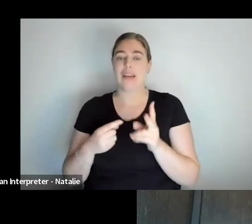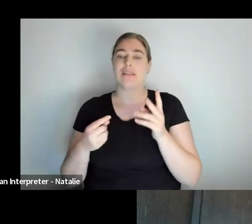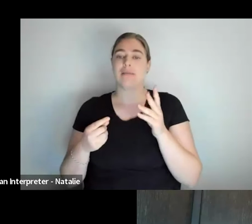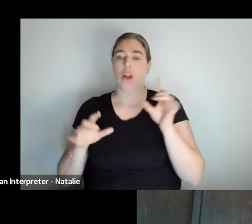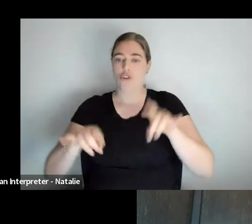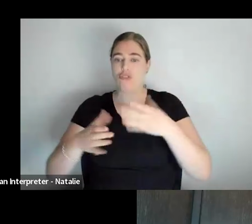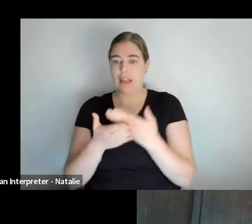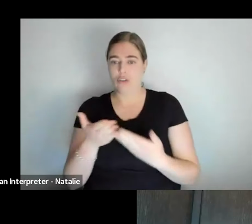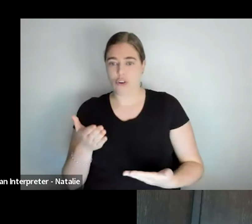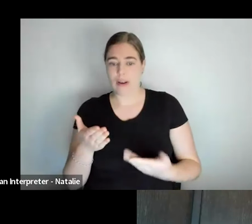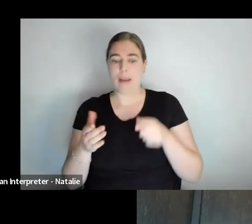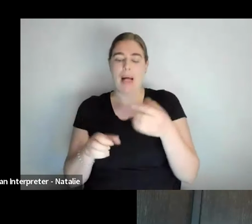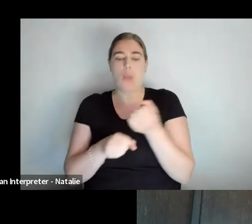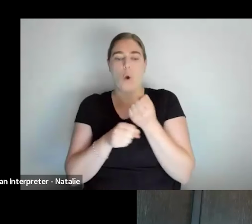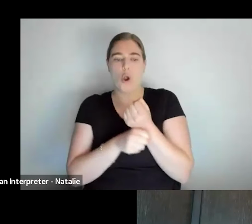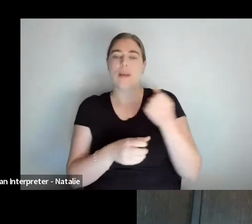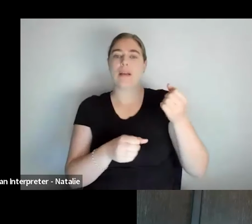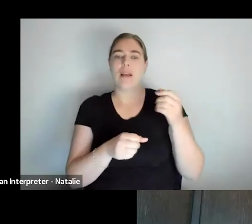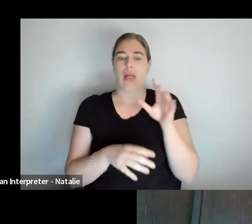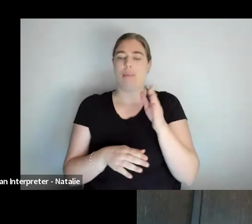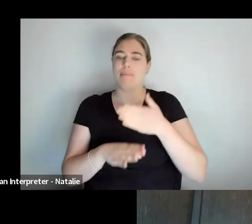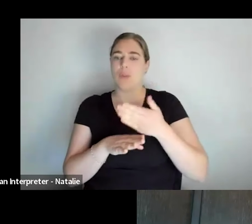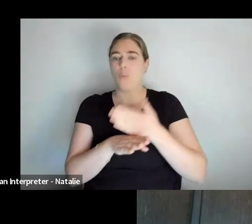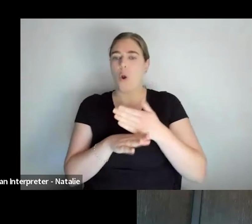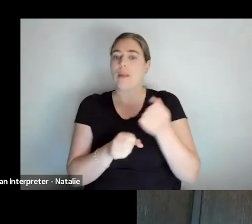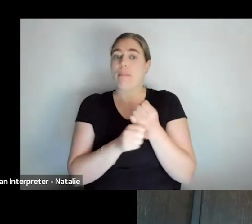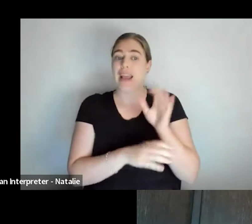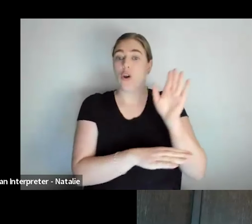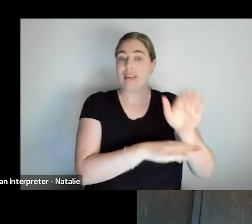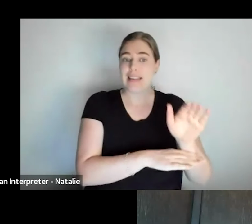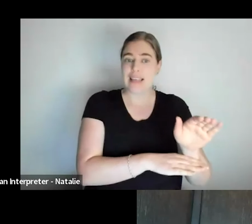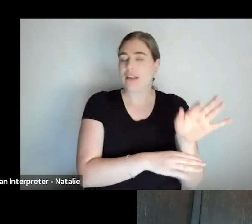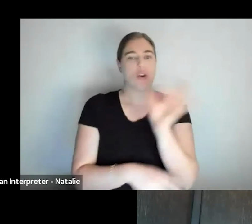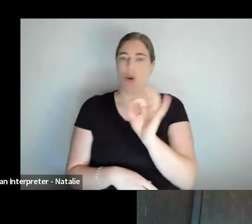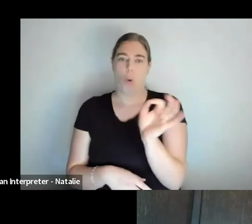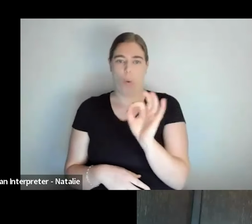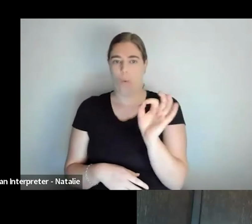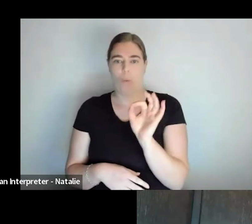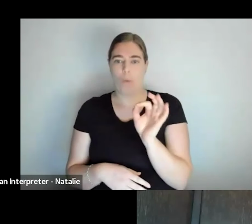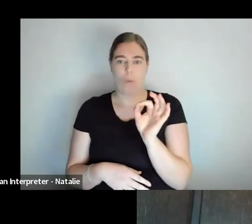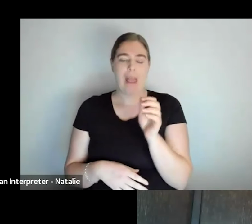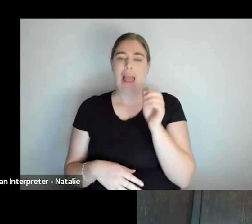work created overseas, majority international - no, it won't! It won't tell a non-Australian